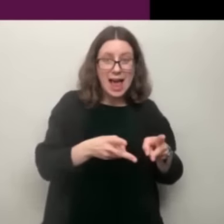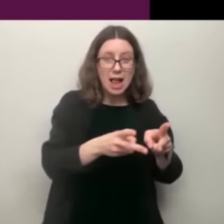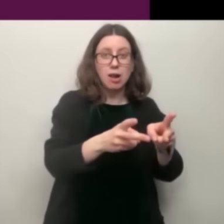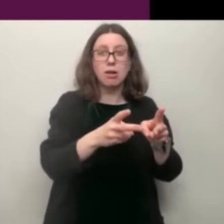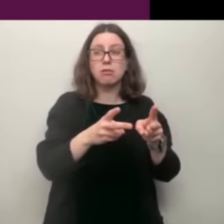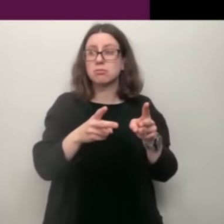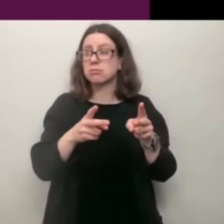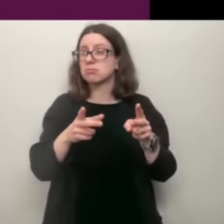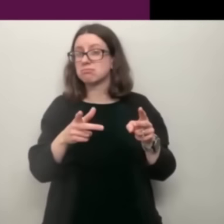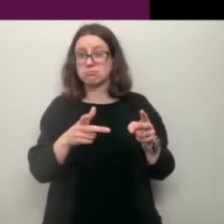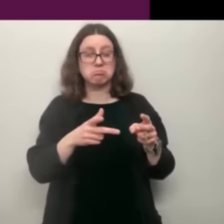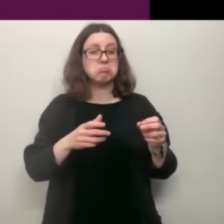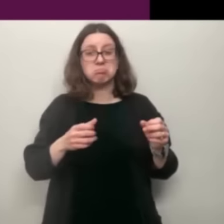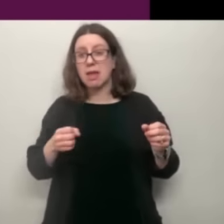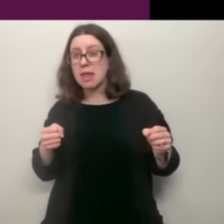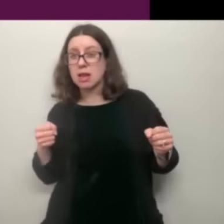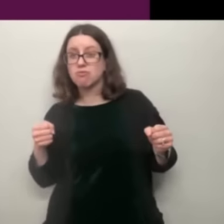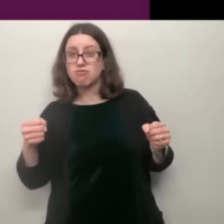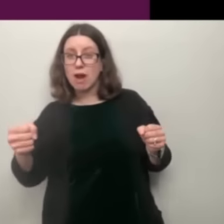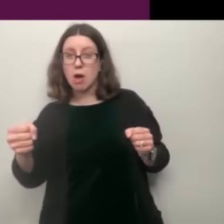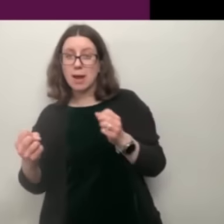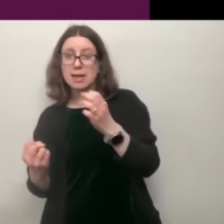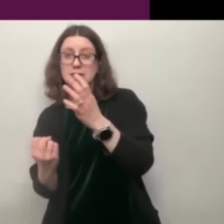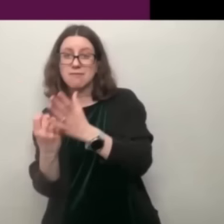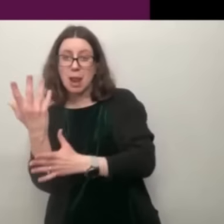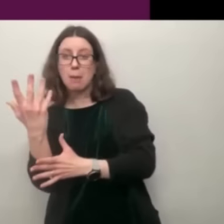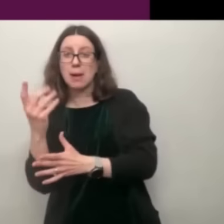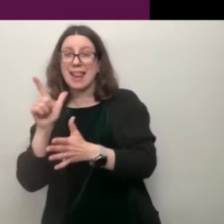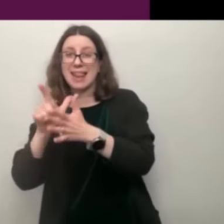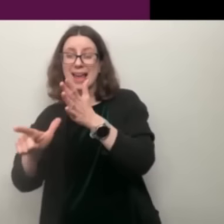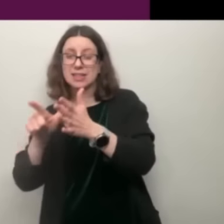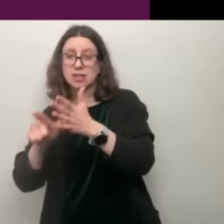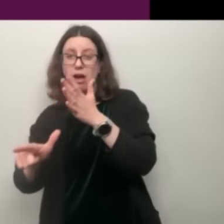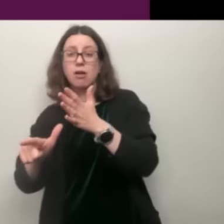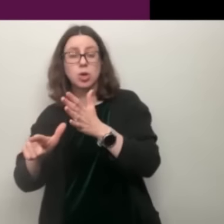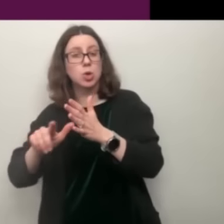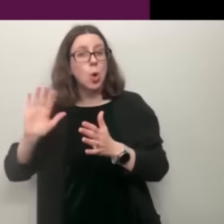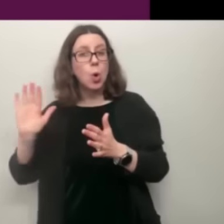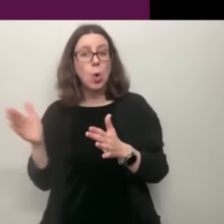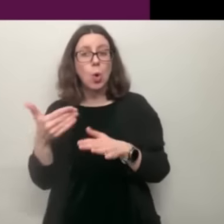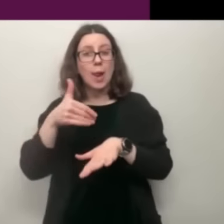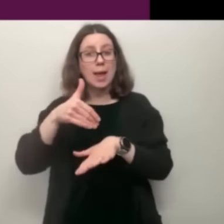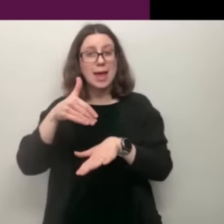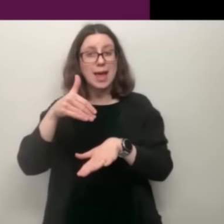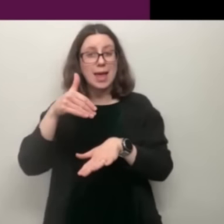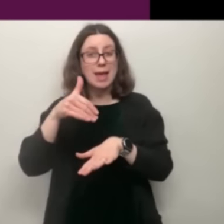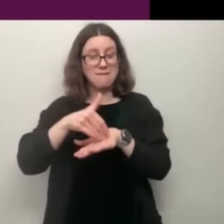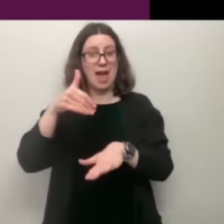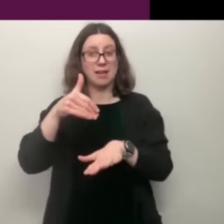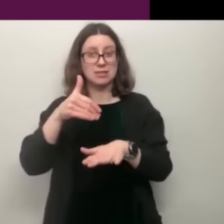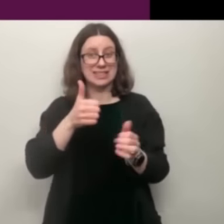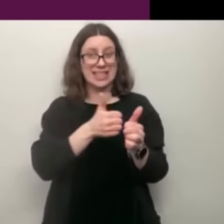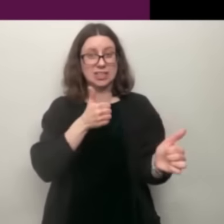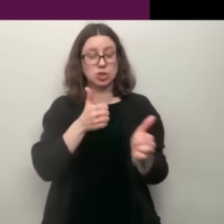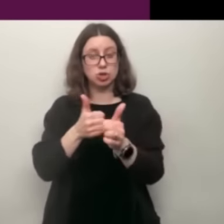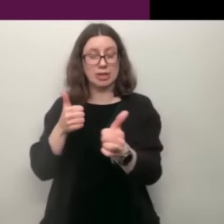that Coalbrookdale played a fascinating part in the development of the early railways, right from the earliest part of the 17th century.